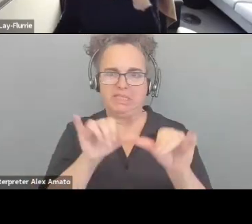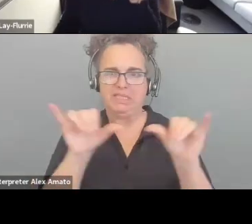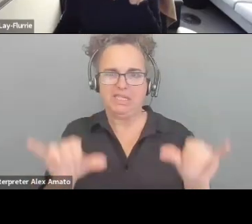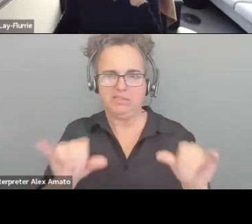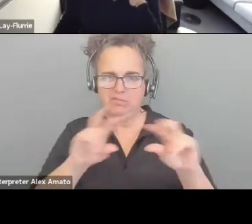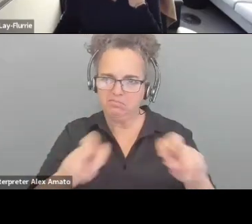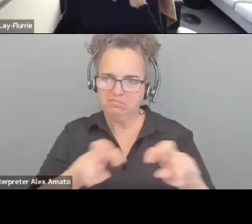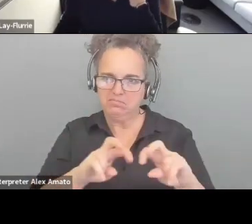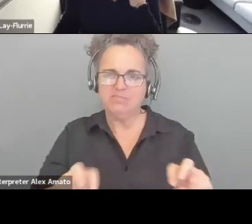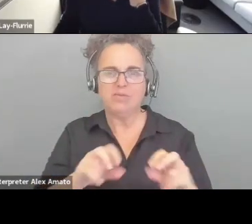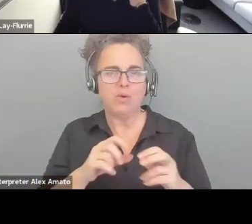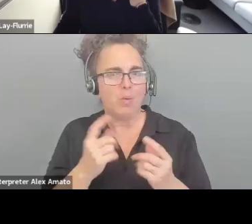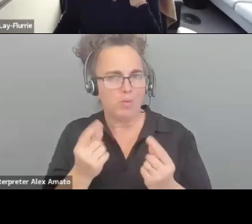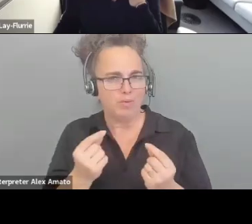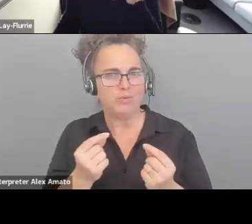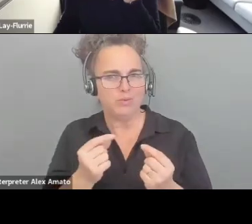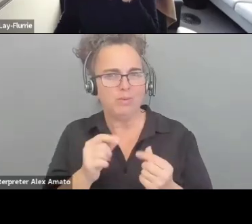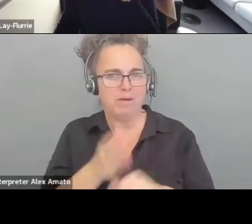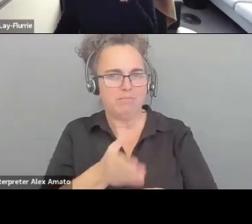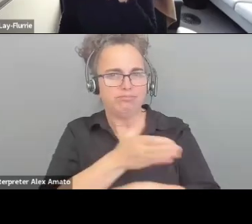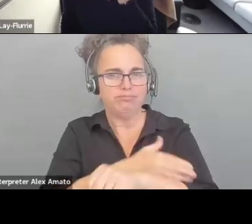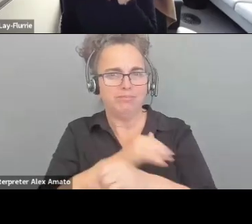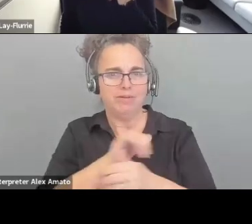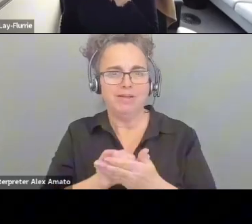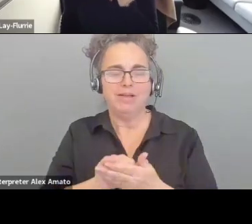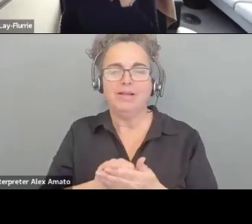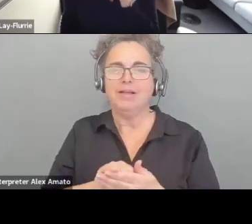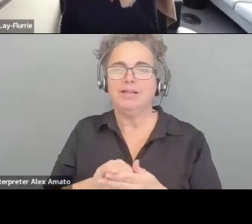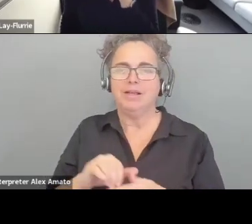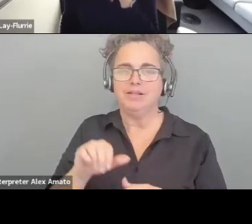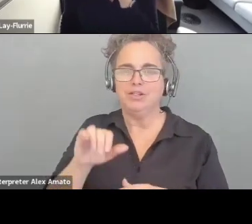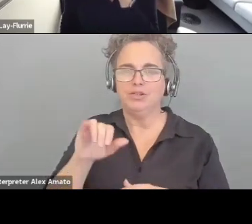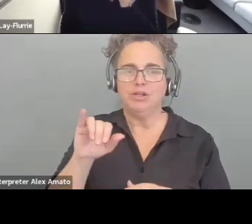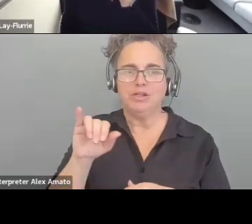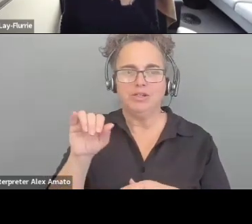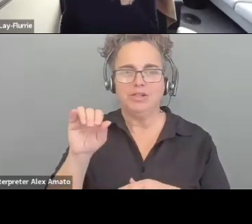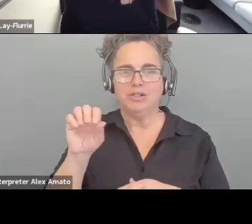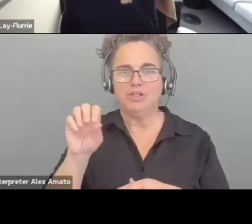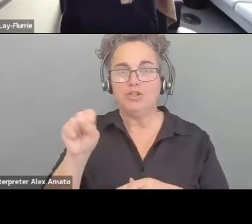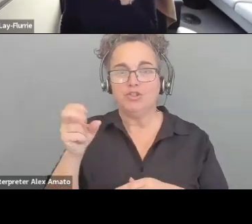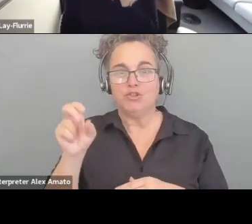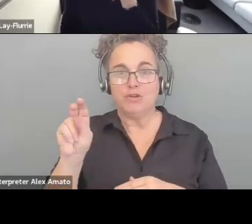Sinéad Burke kicked me off on this one. In fact, she sent me a text message.